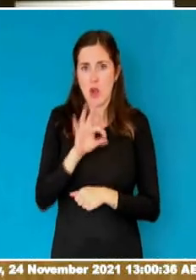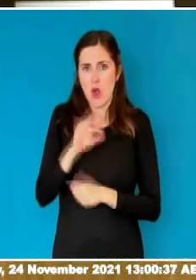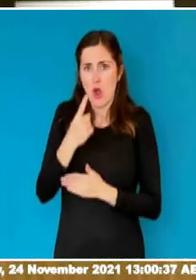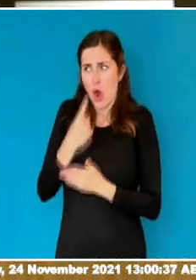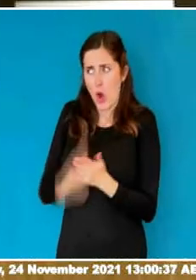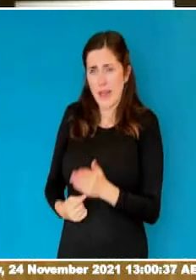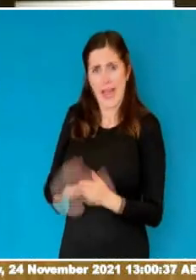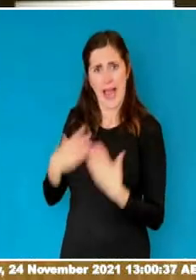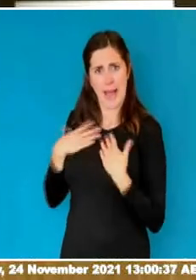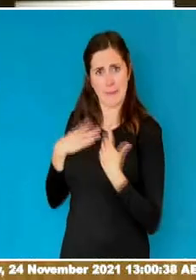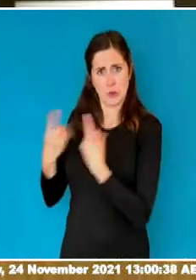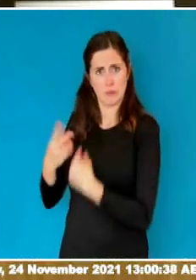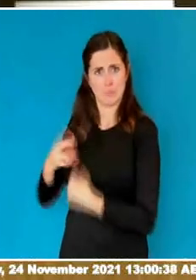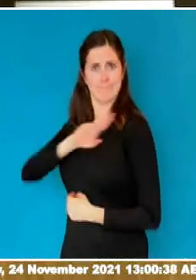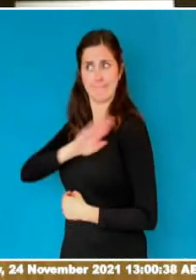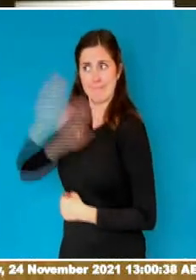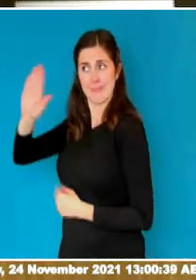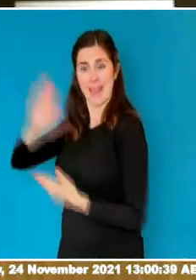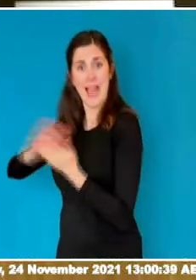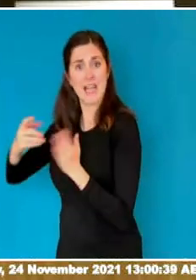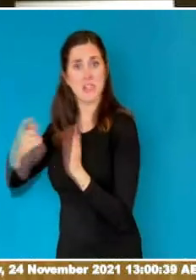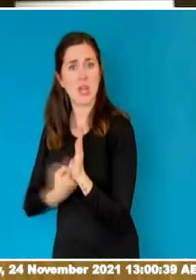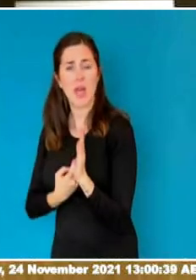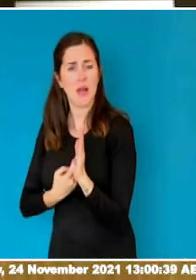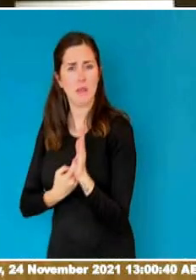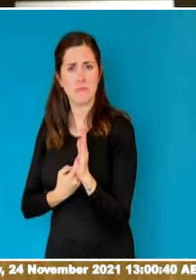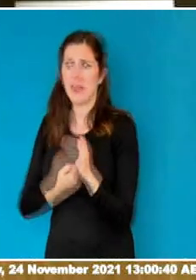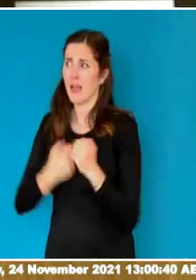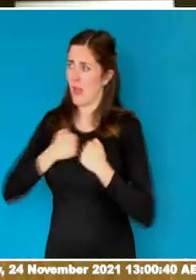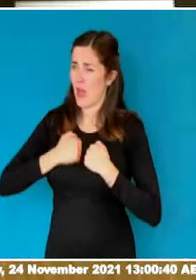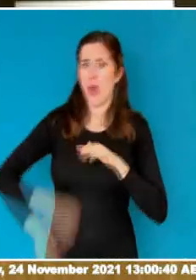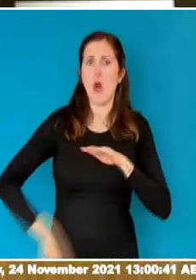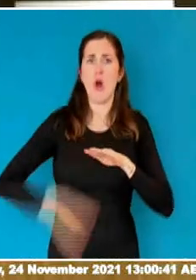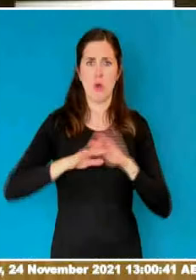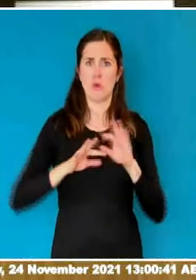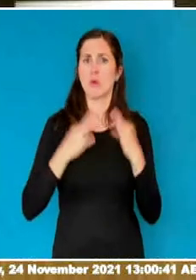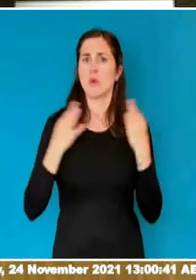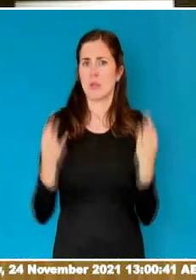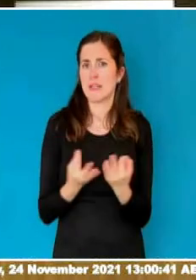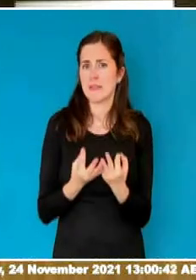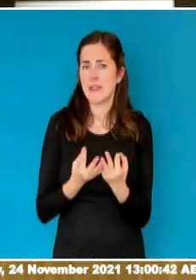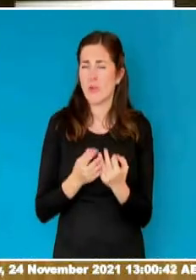To be a truly inclusive organisation we require all leaders to be held accountable